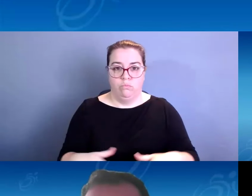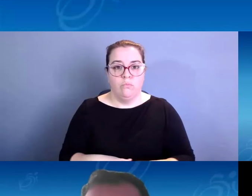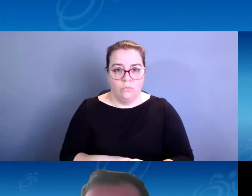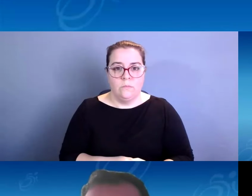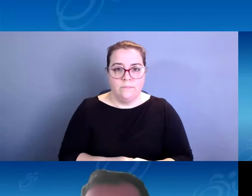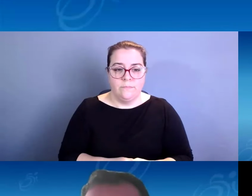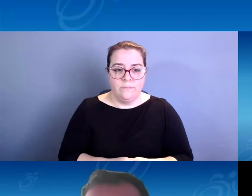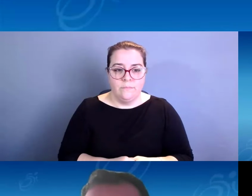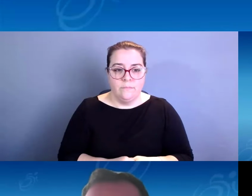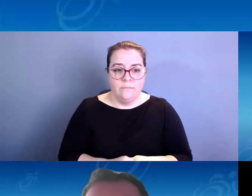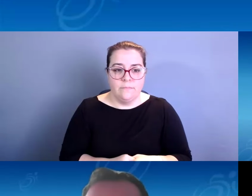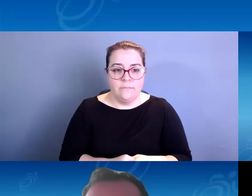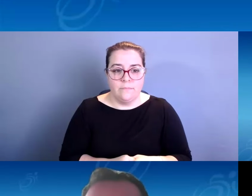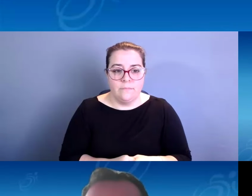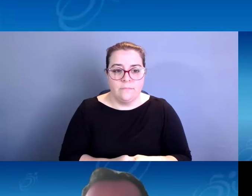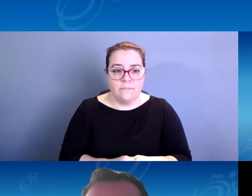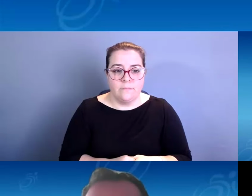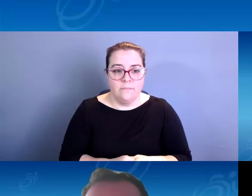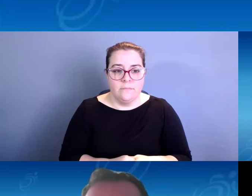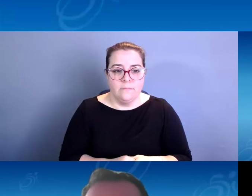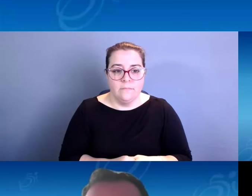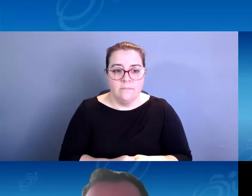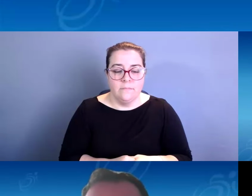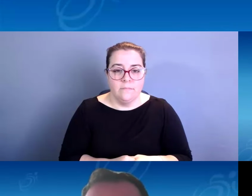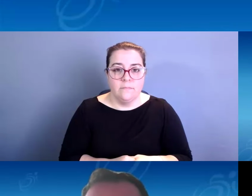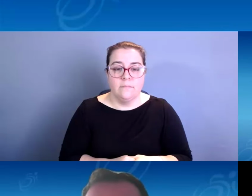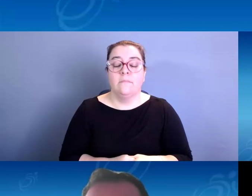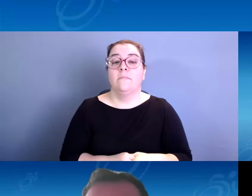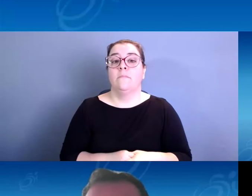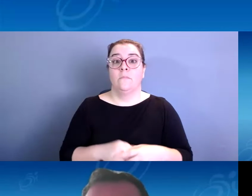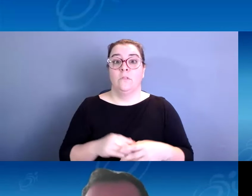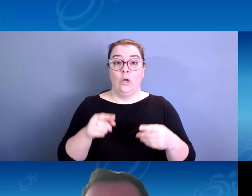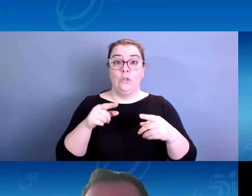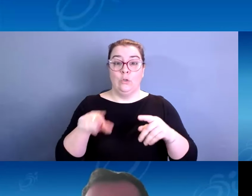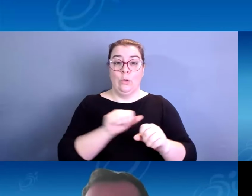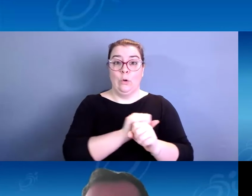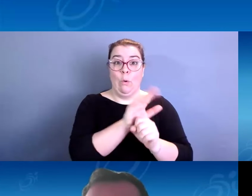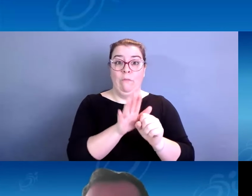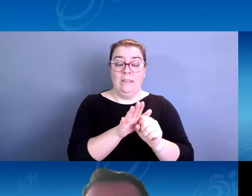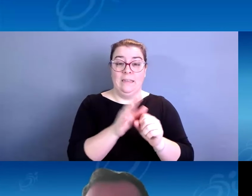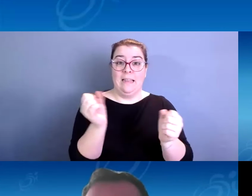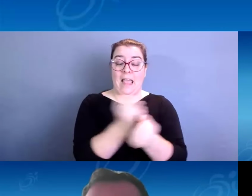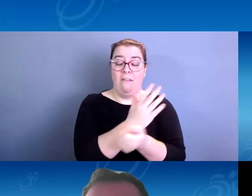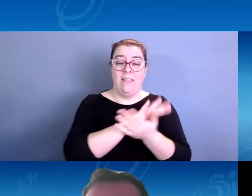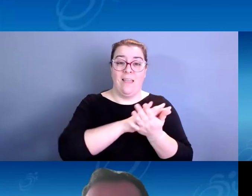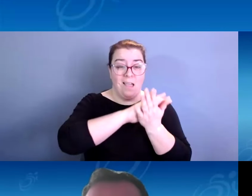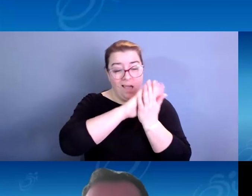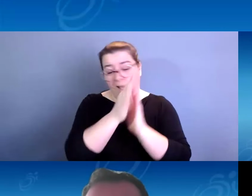And one of the challenges to Covid was we went virtually and we were no longer in person,